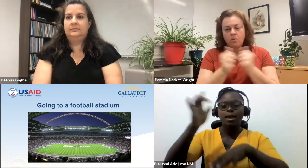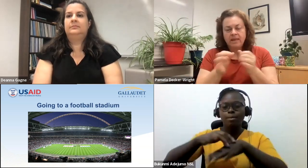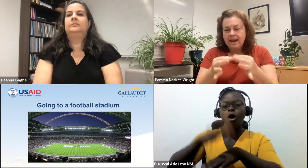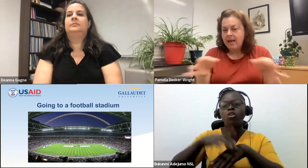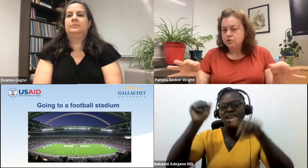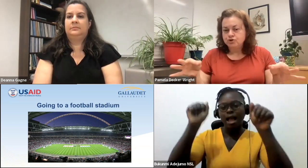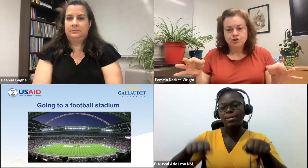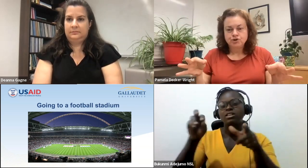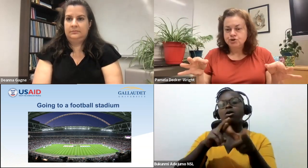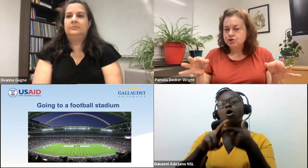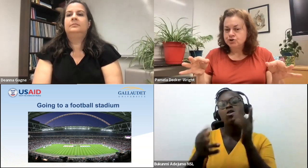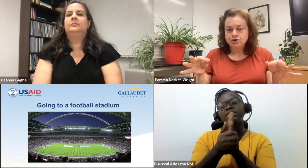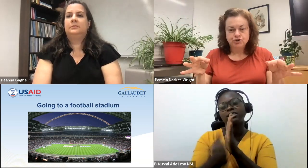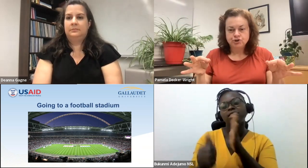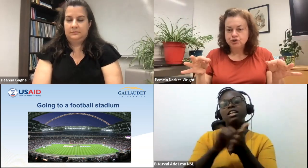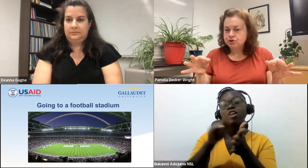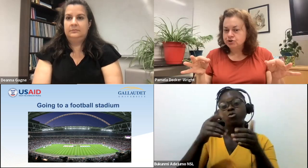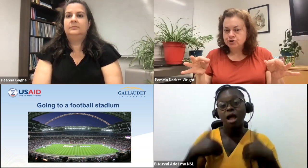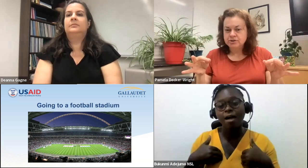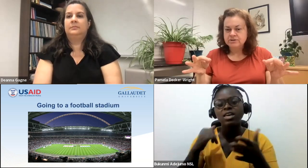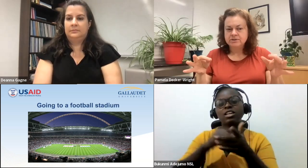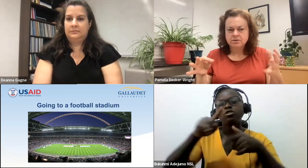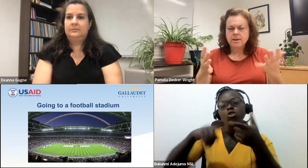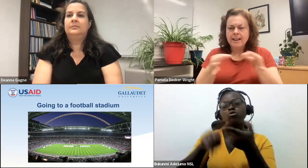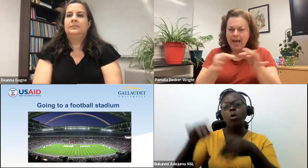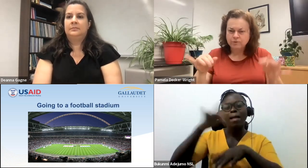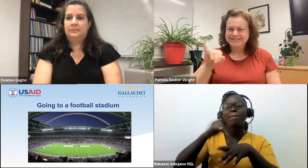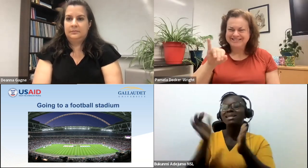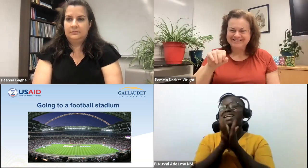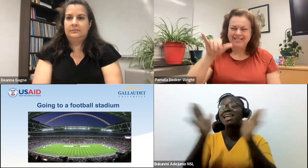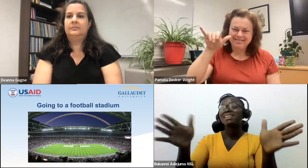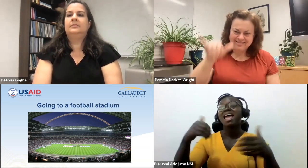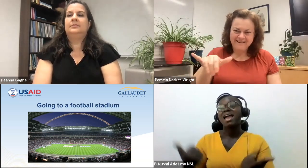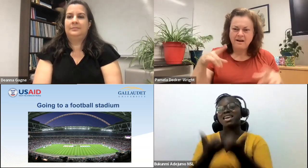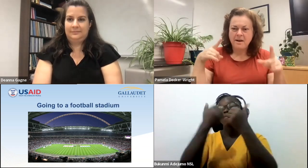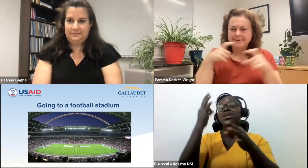and this is experiences that we all share very similar, making any analogy to language.